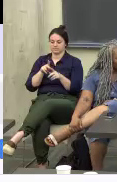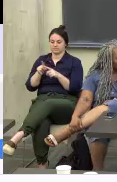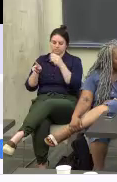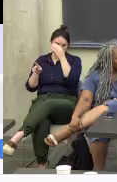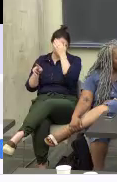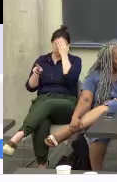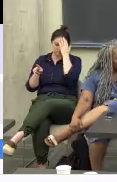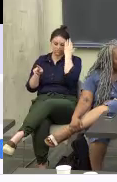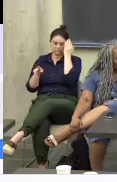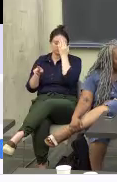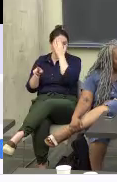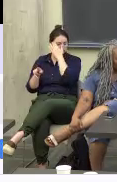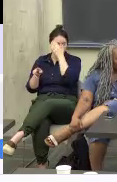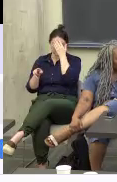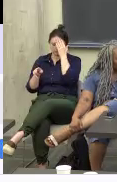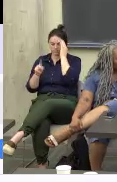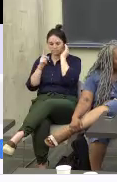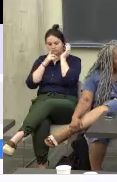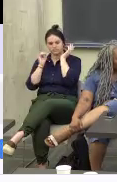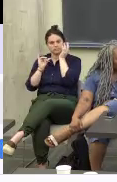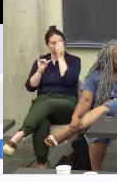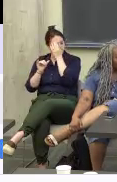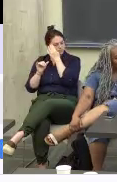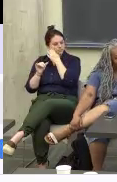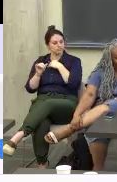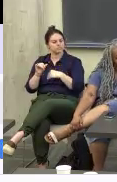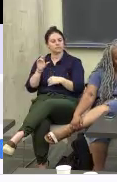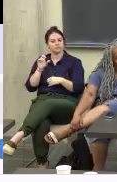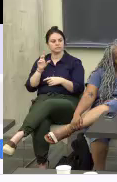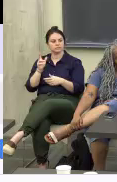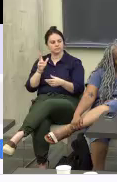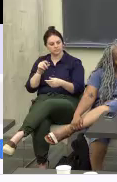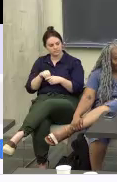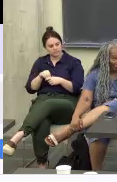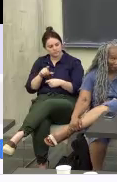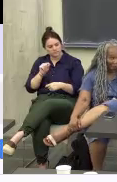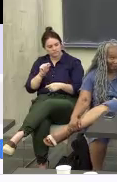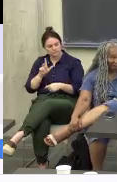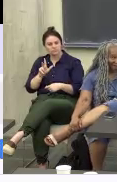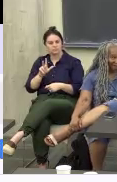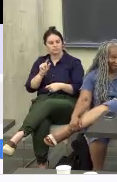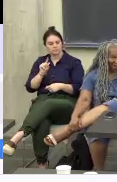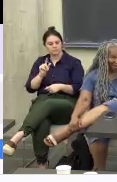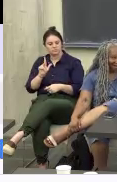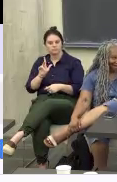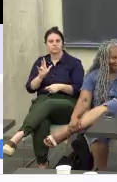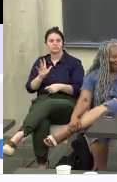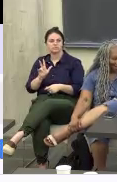What does an accessory professional look like? What is it in 2035, we have asked that question